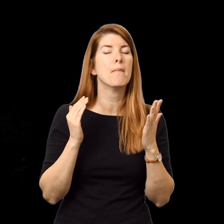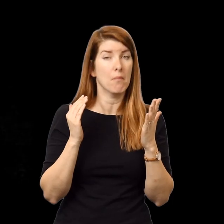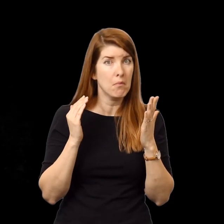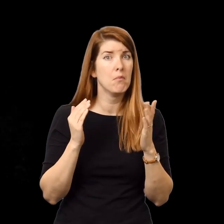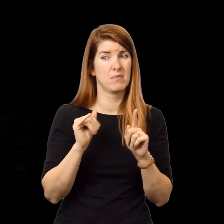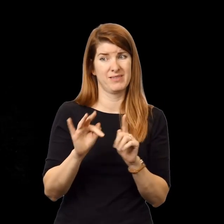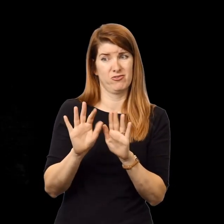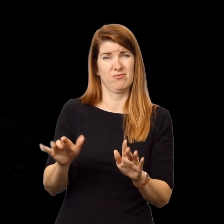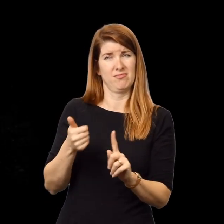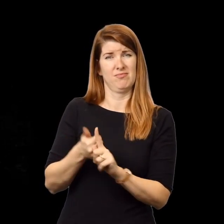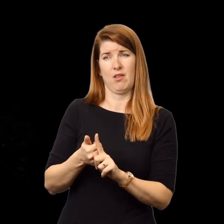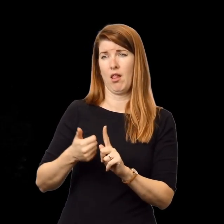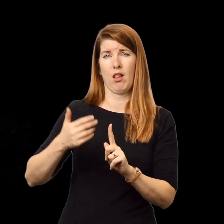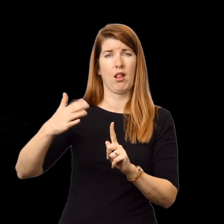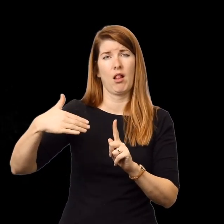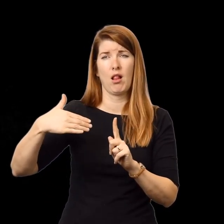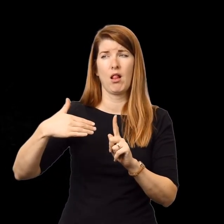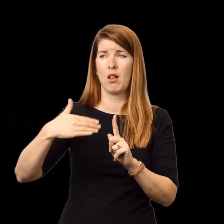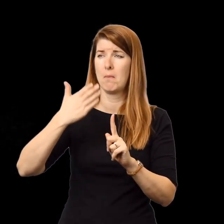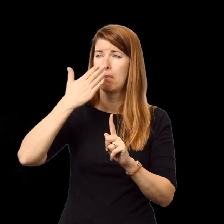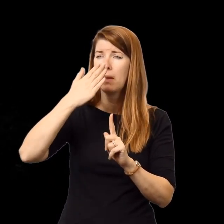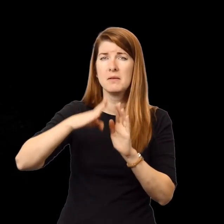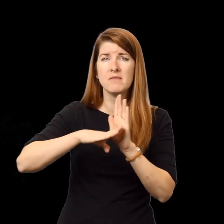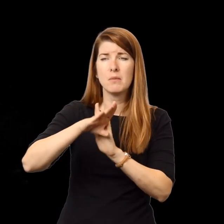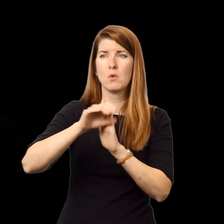When children have inadequately developed sensory systems